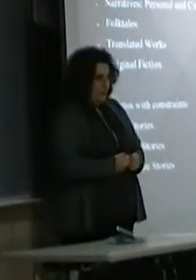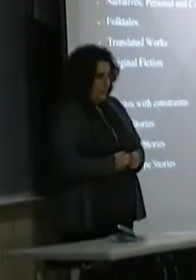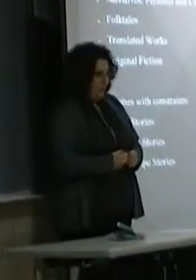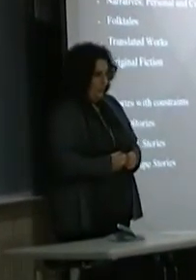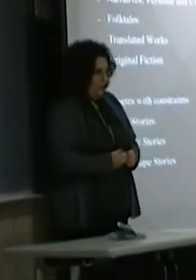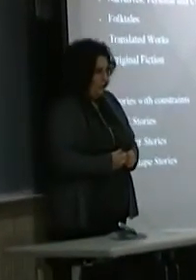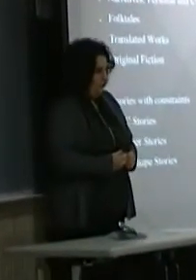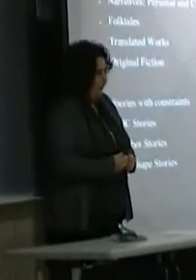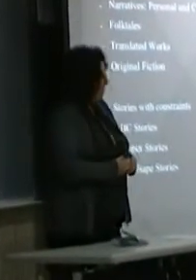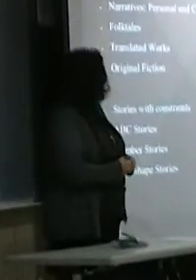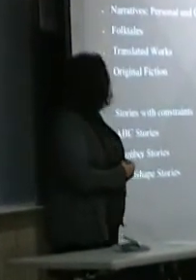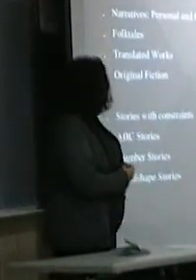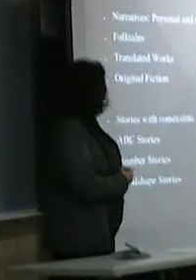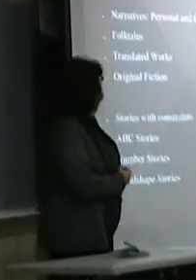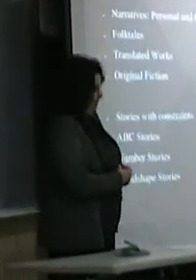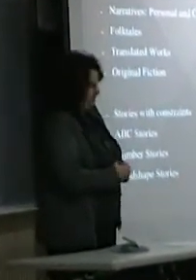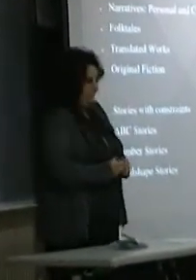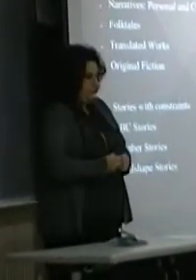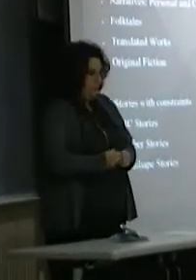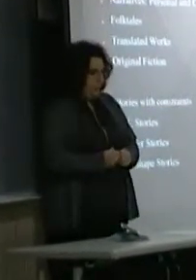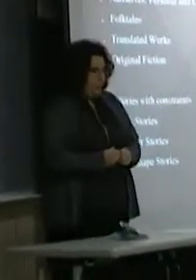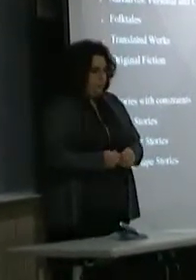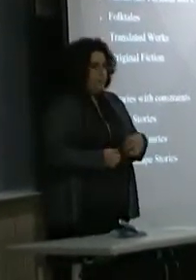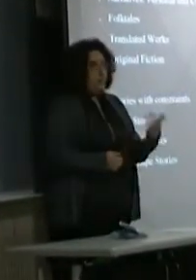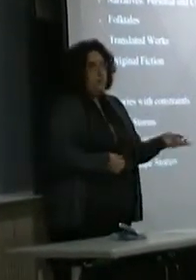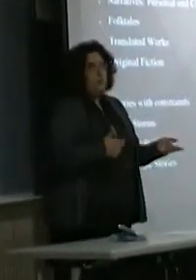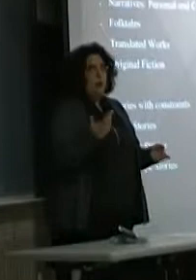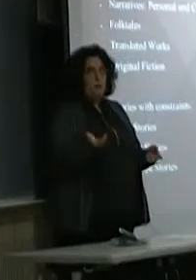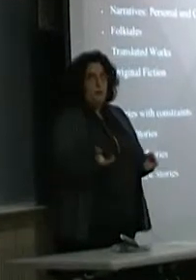to original works, from the simple to the complex.